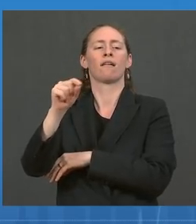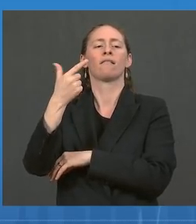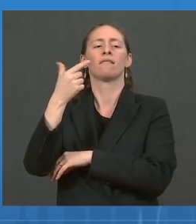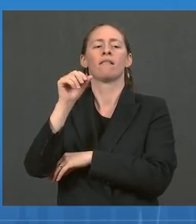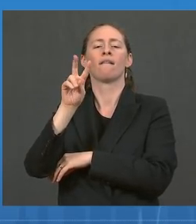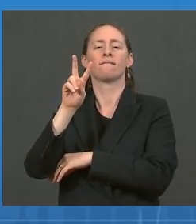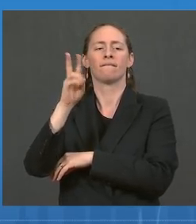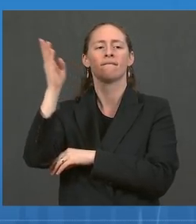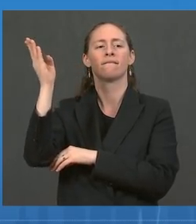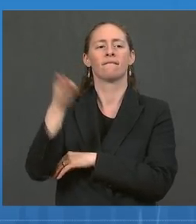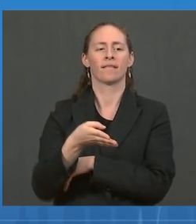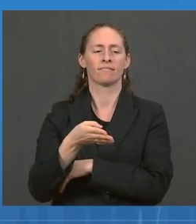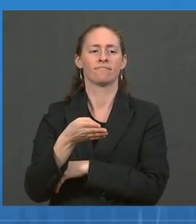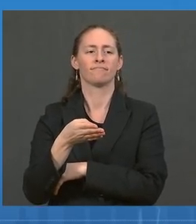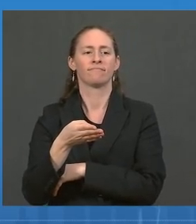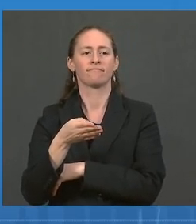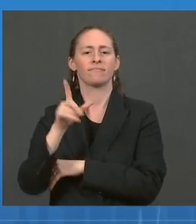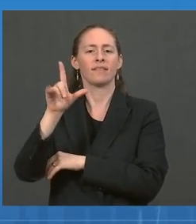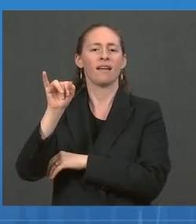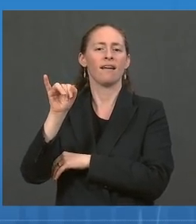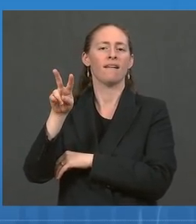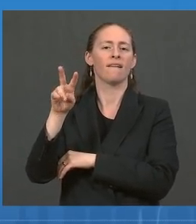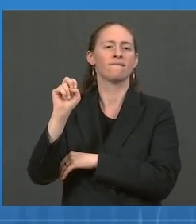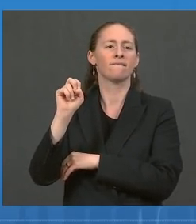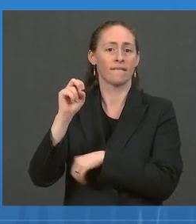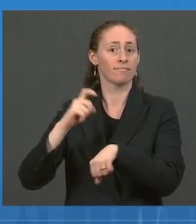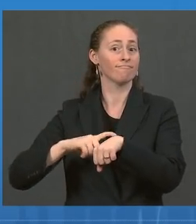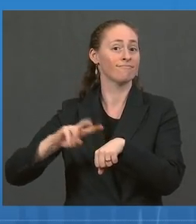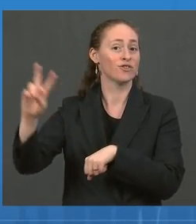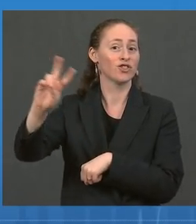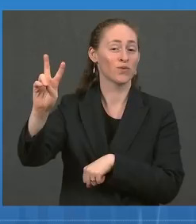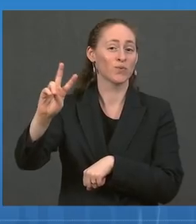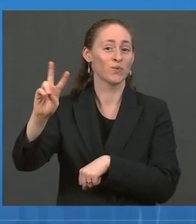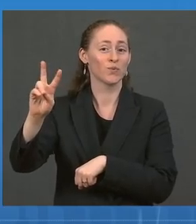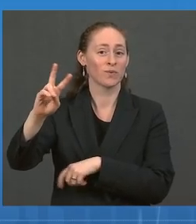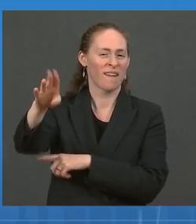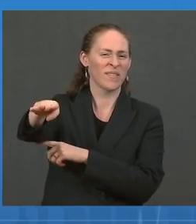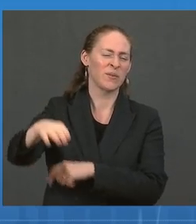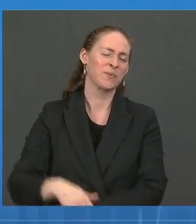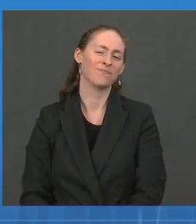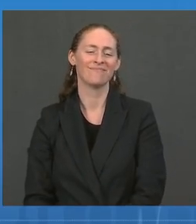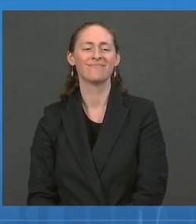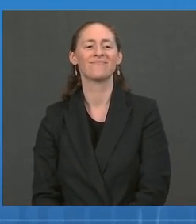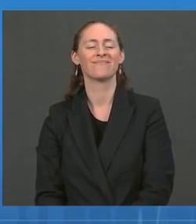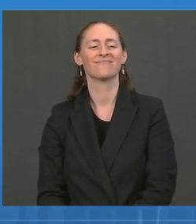Eastern Standard Time. And the submission of the final report with these recommendations will be